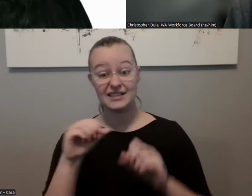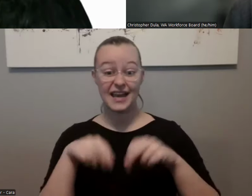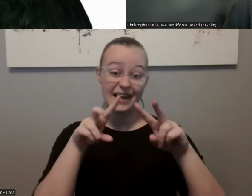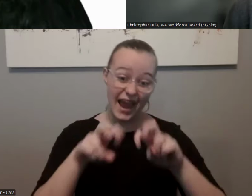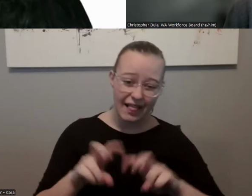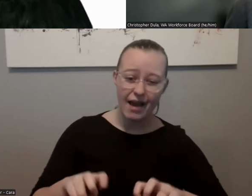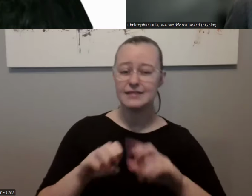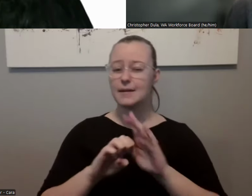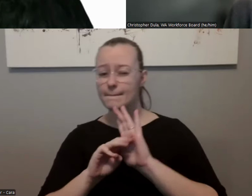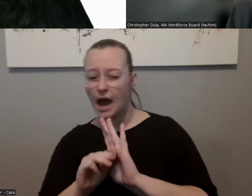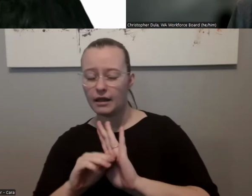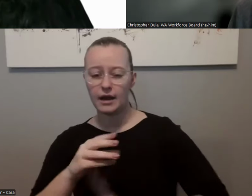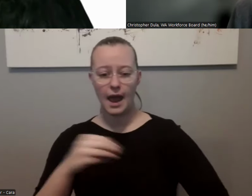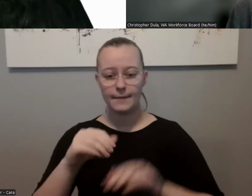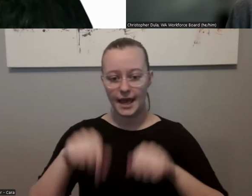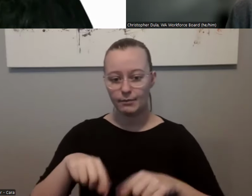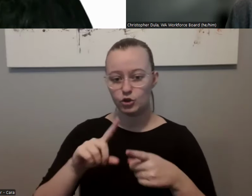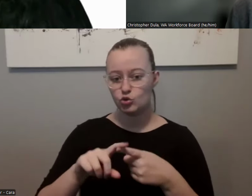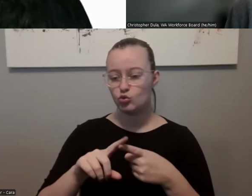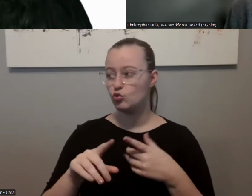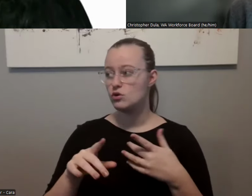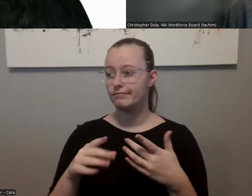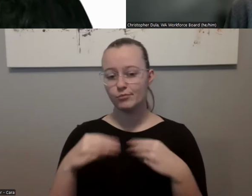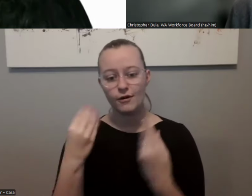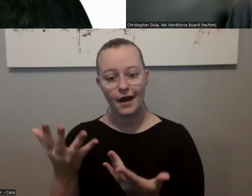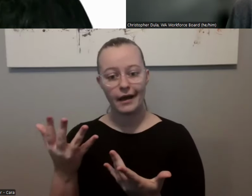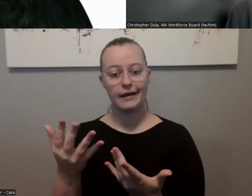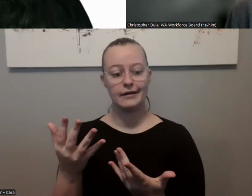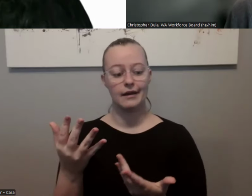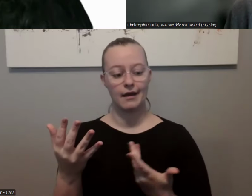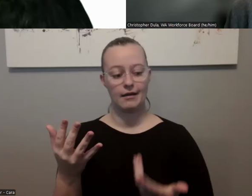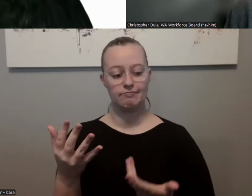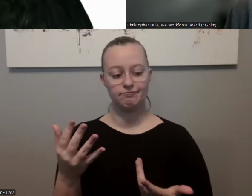it, model it and be able to provide empirical